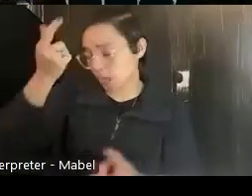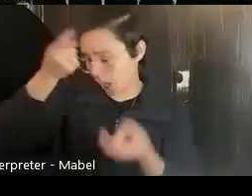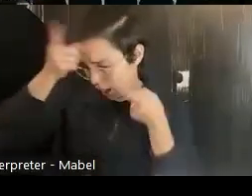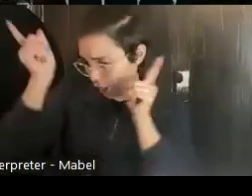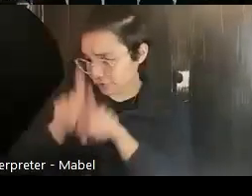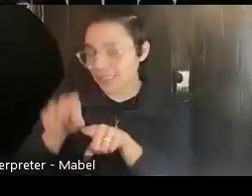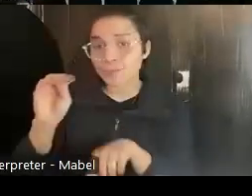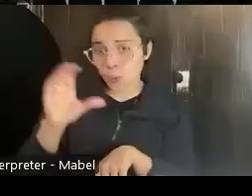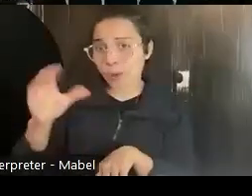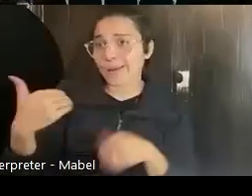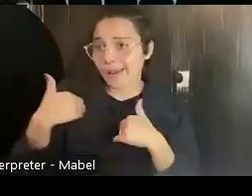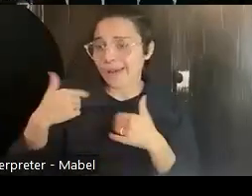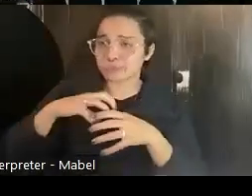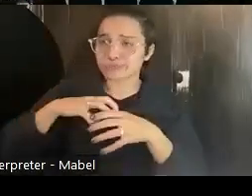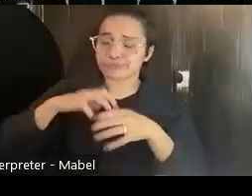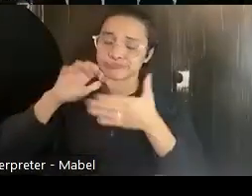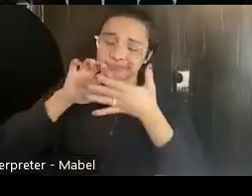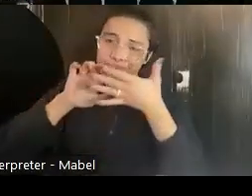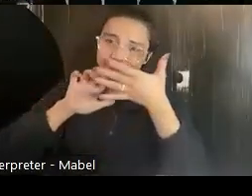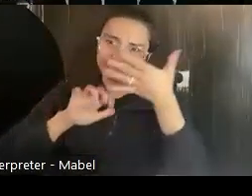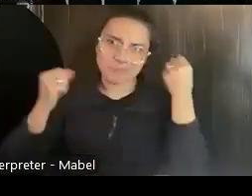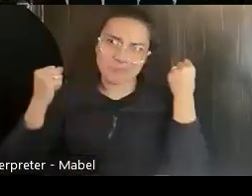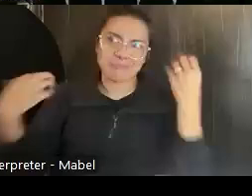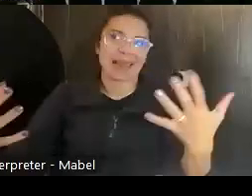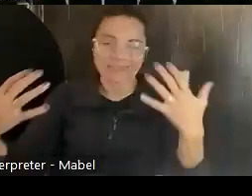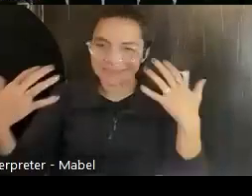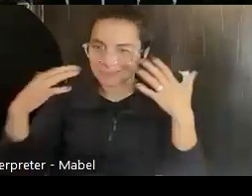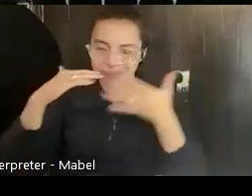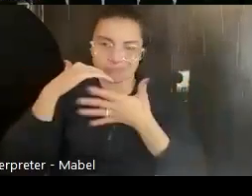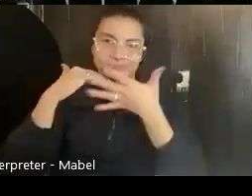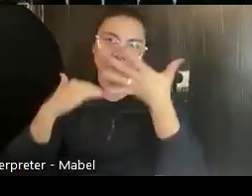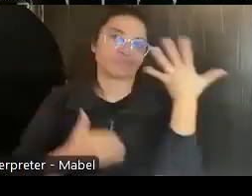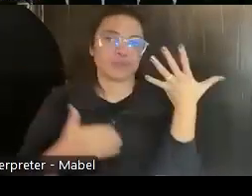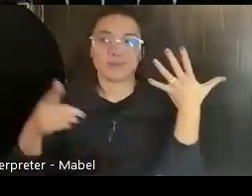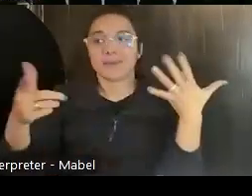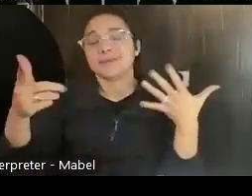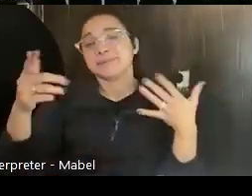an ongoing challenge to try to make sure that all kids in the region have access to care and the